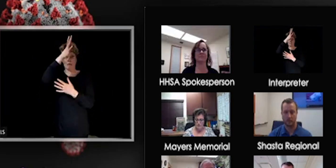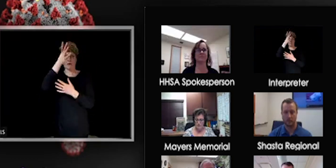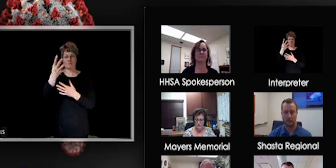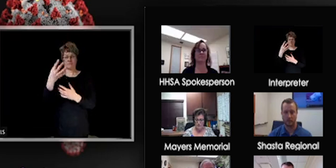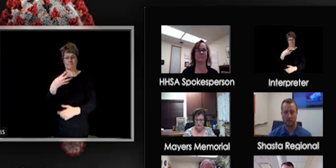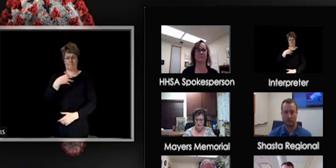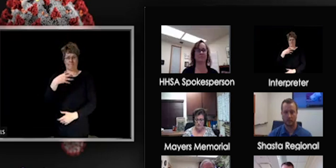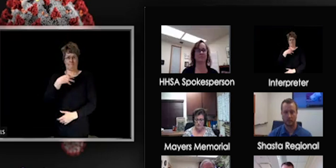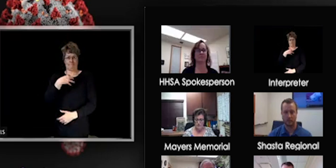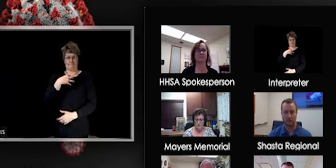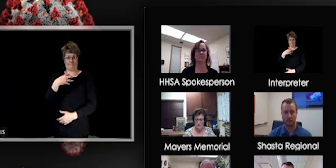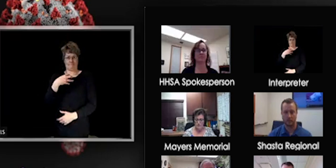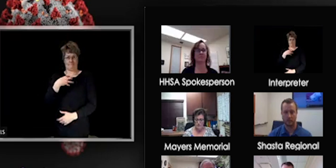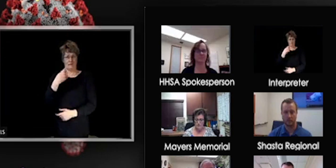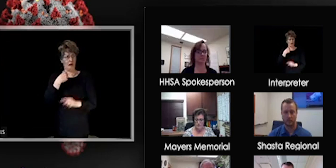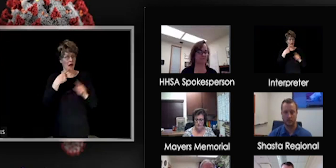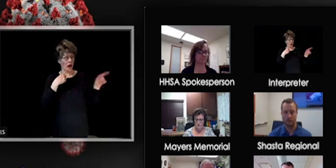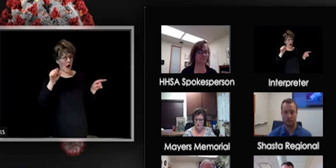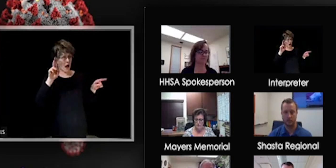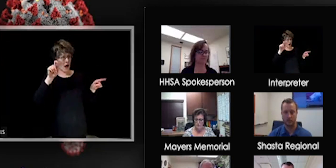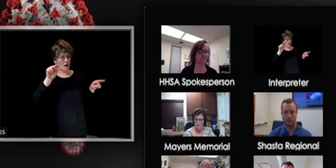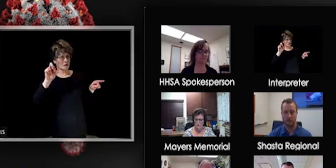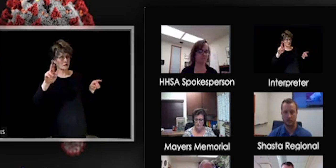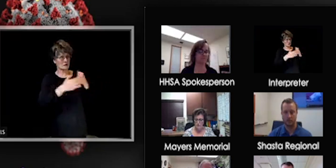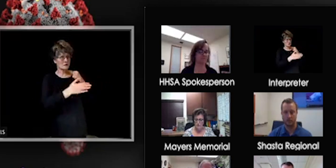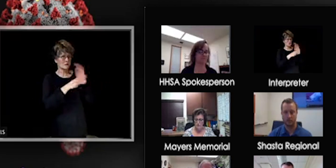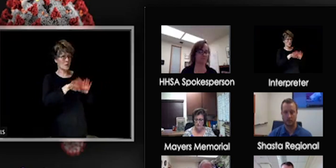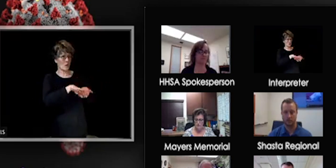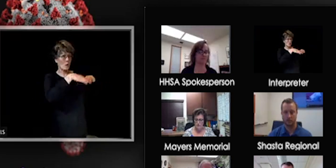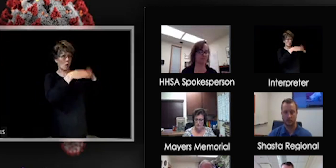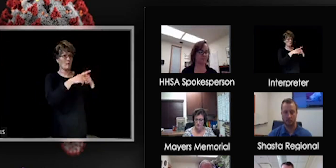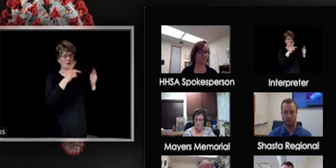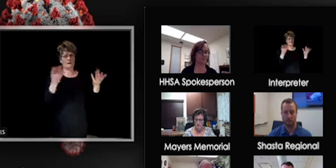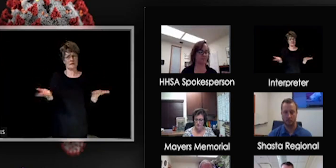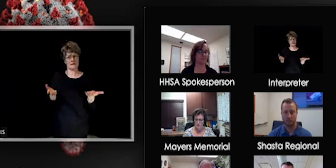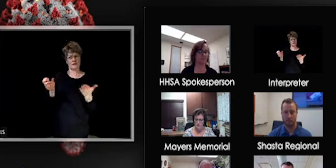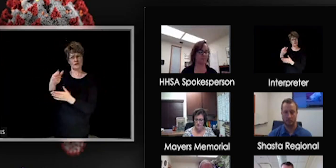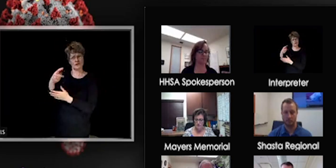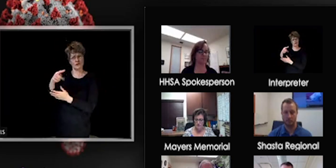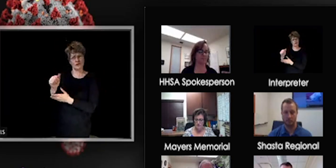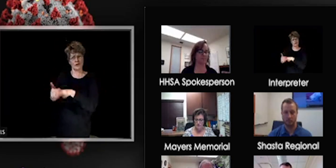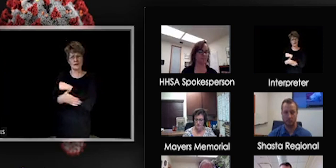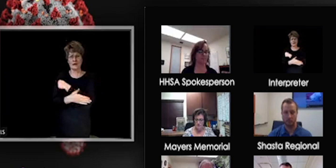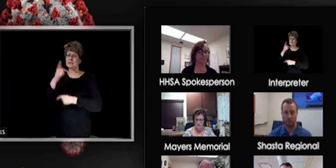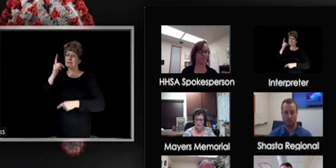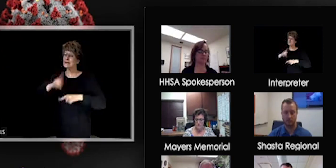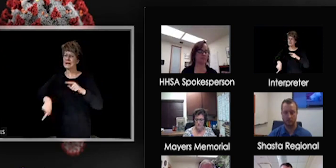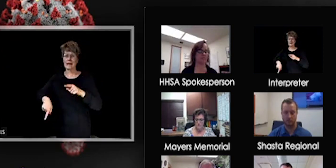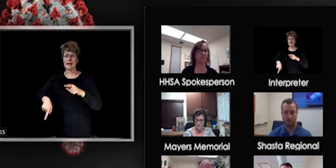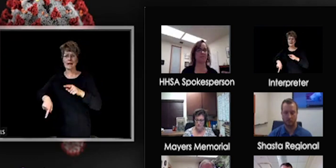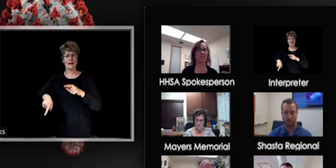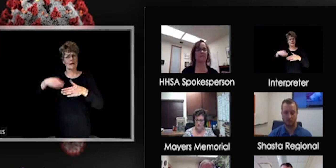yet Shasta County and the athletes there still can’t get access to their training facilities.